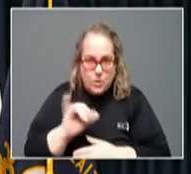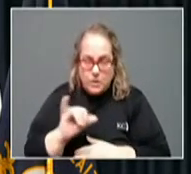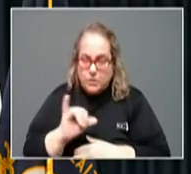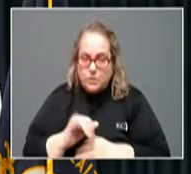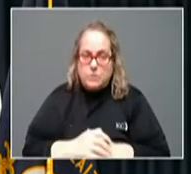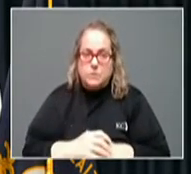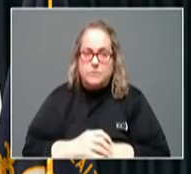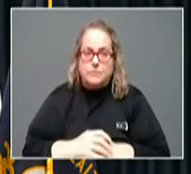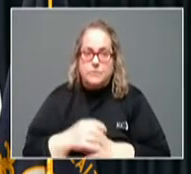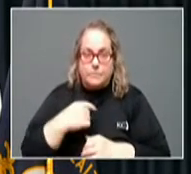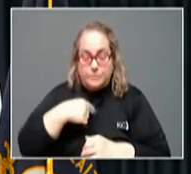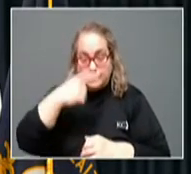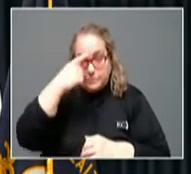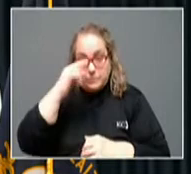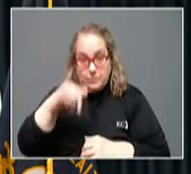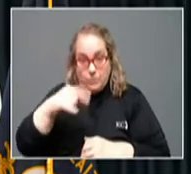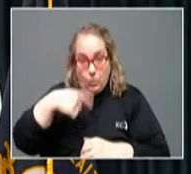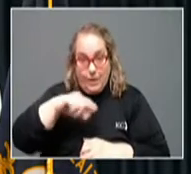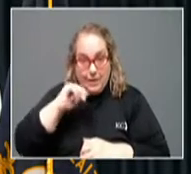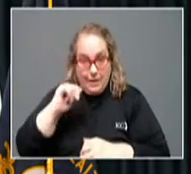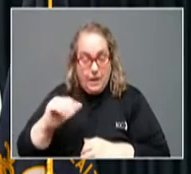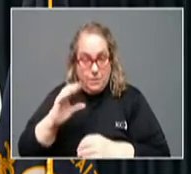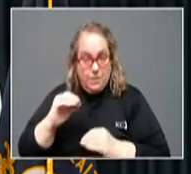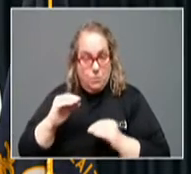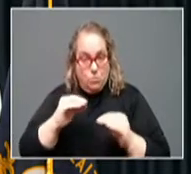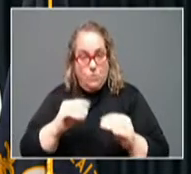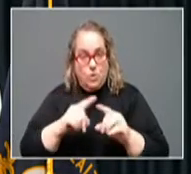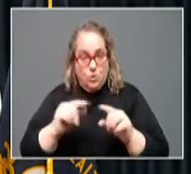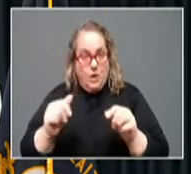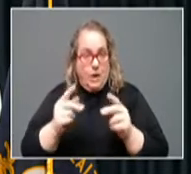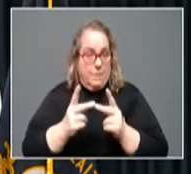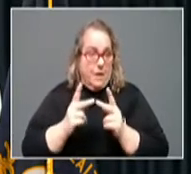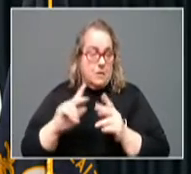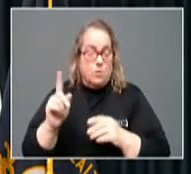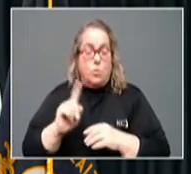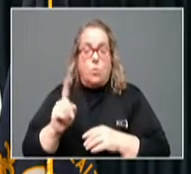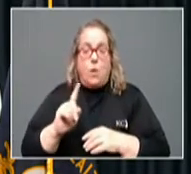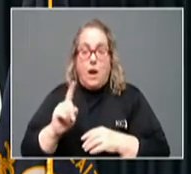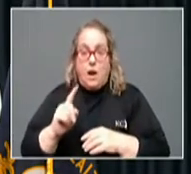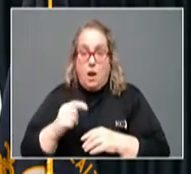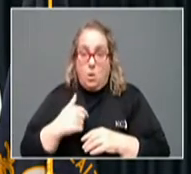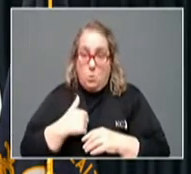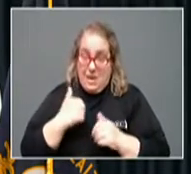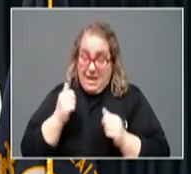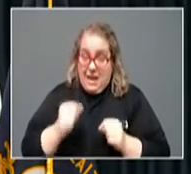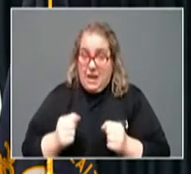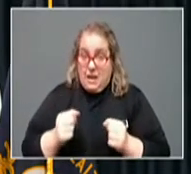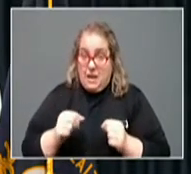we could be moving towards a place, um, where it could be a more challenging